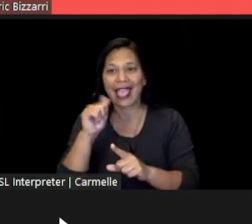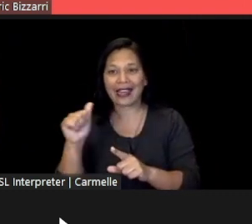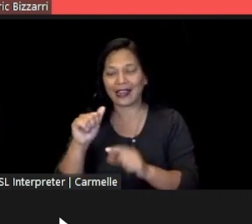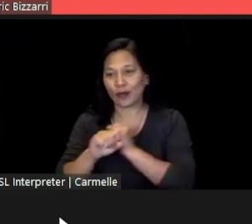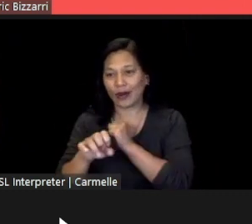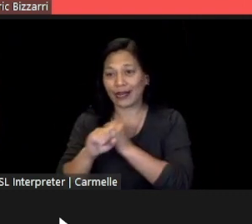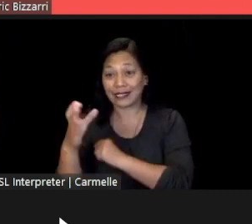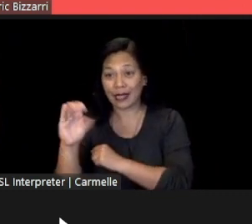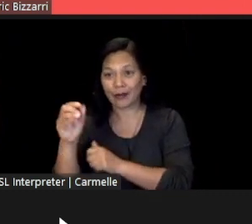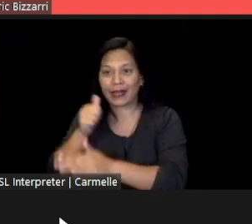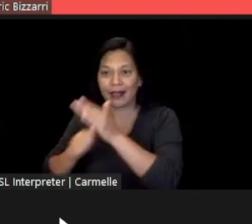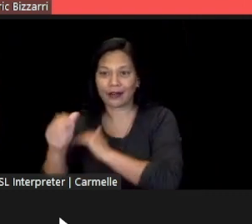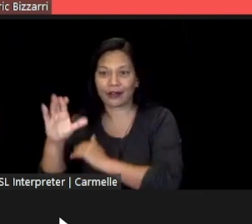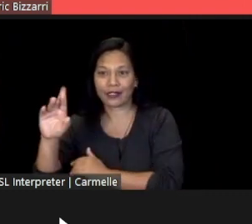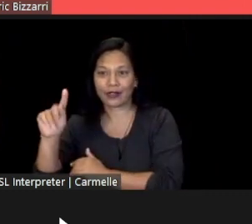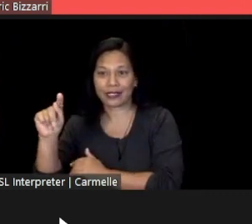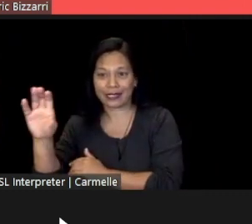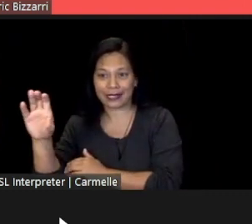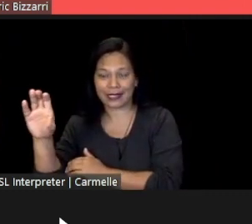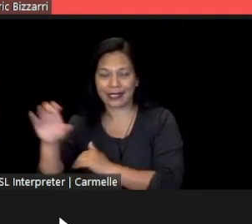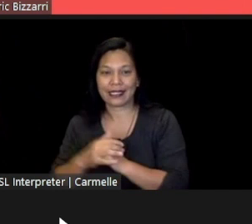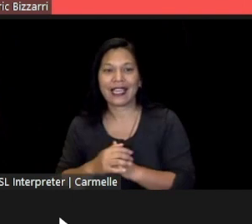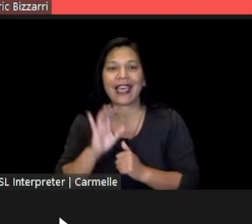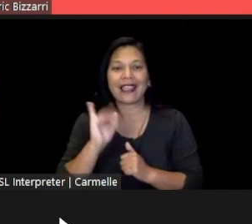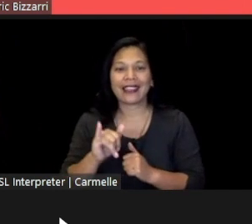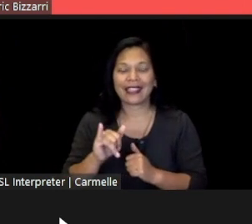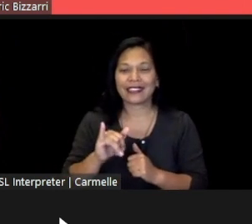This is what we call the quote/unquote broadcast trigger.